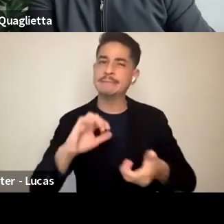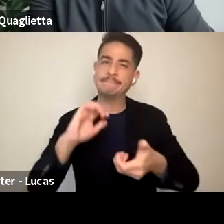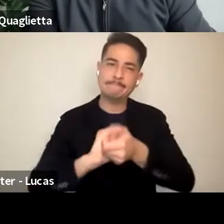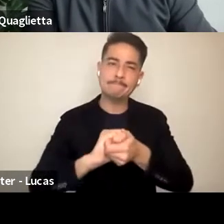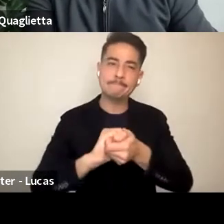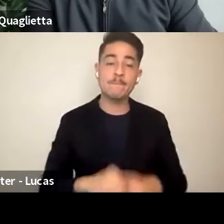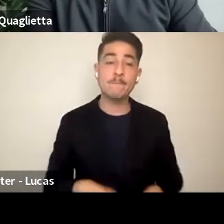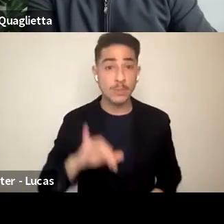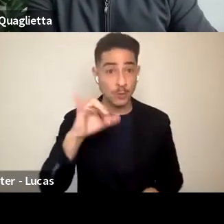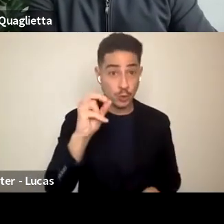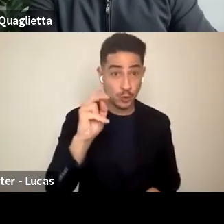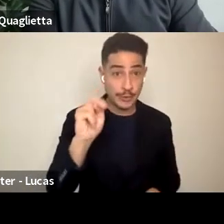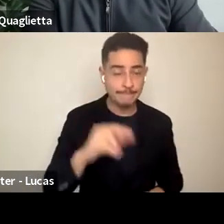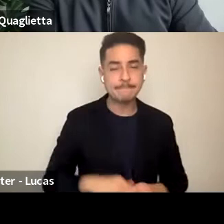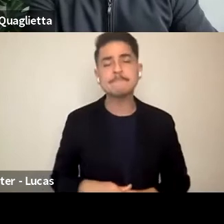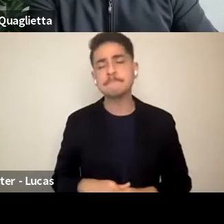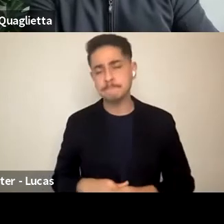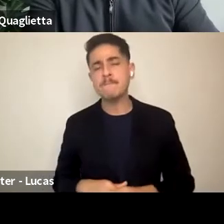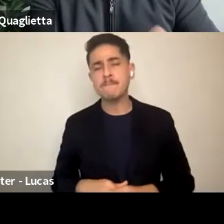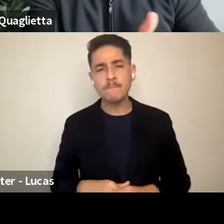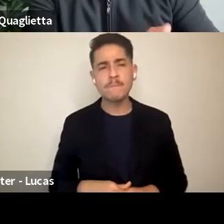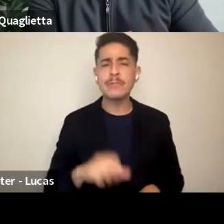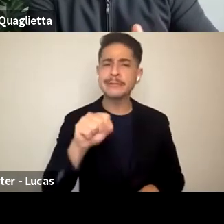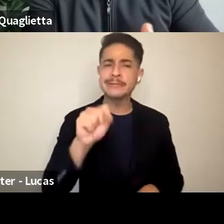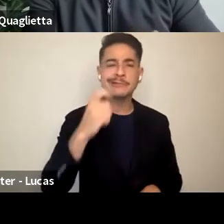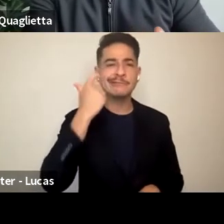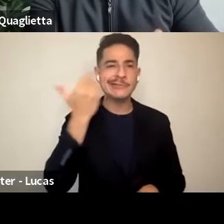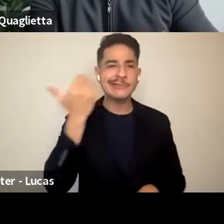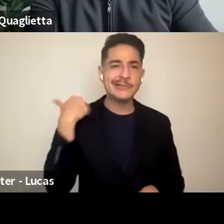Just small rep, I think on Eric's focus, which is structured data.